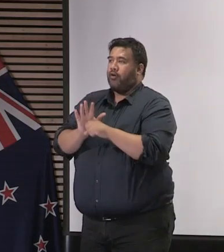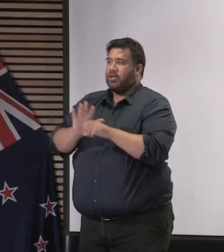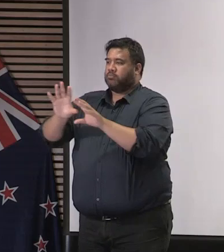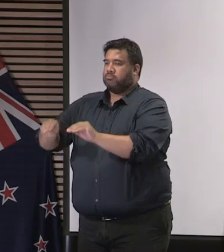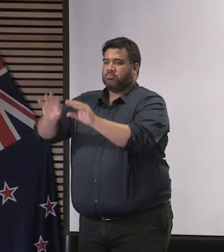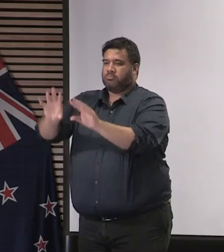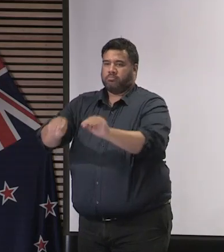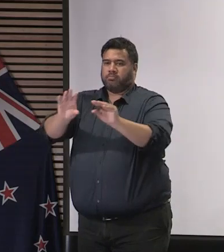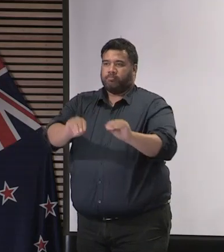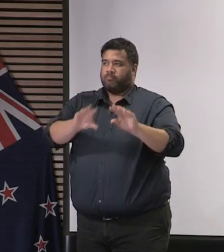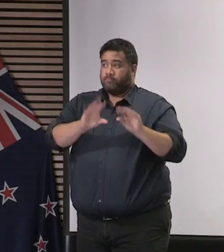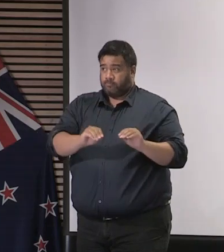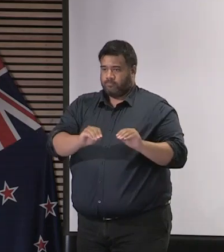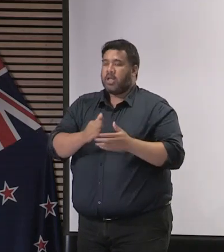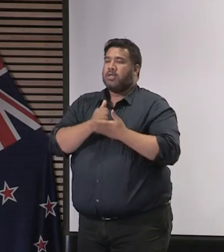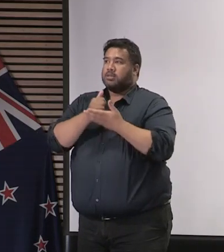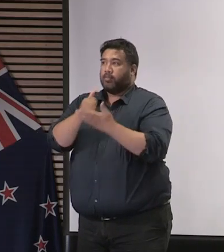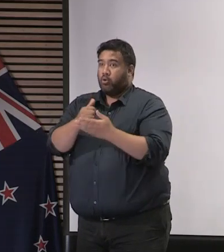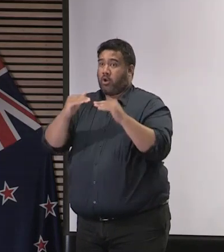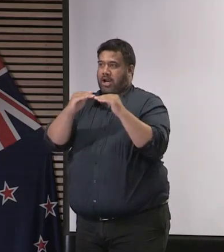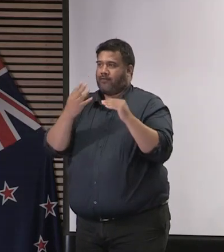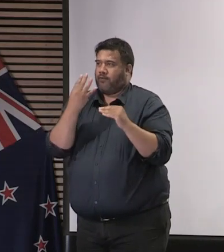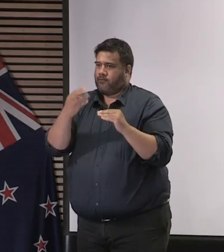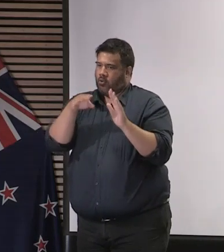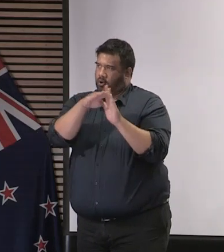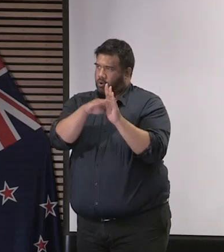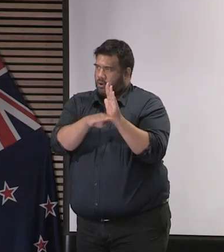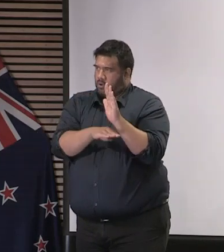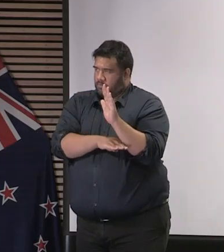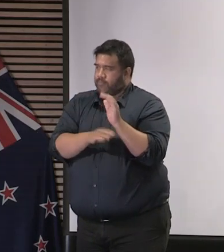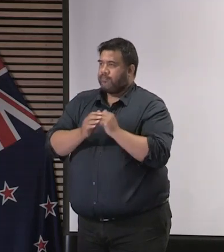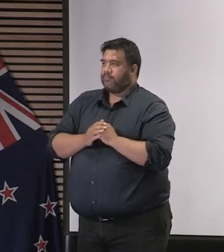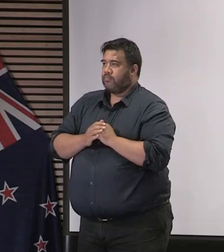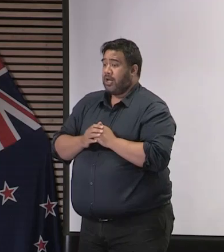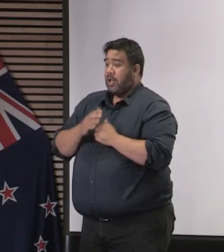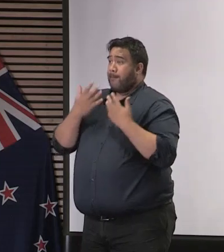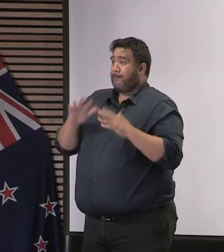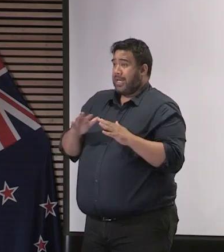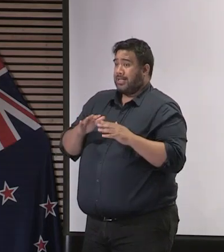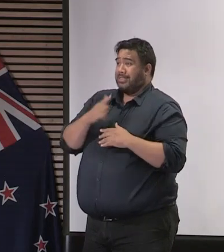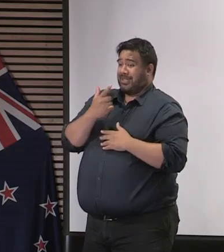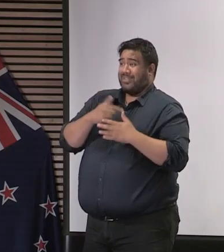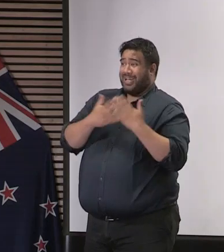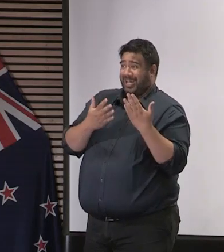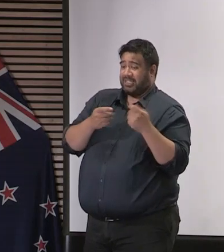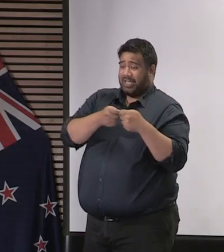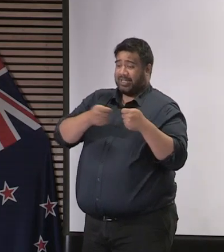that we need to prevent the spread of COVID-19 in our communities and support the